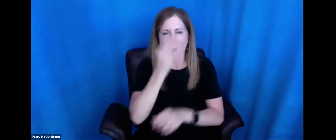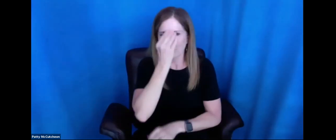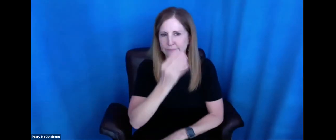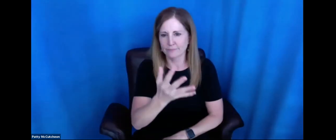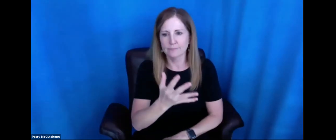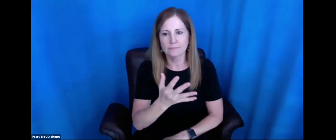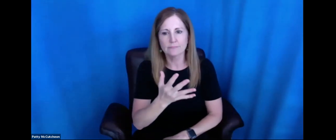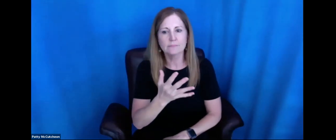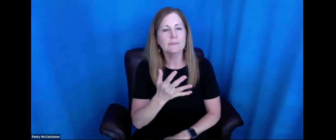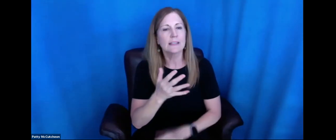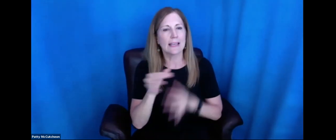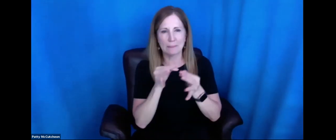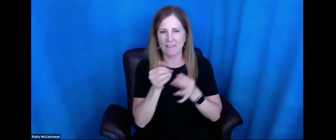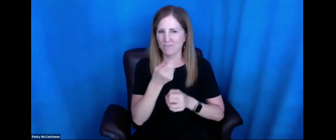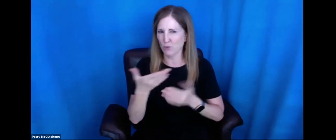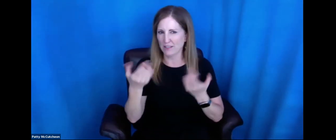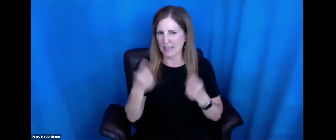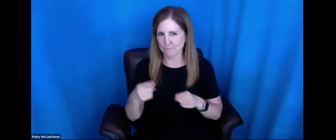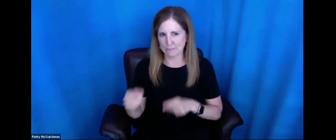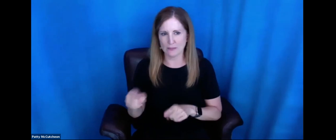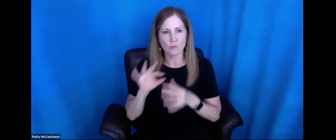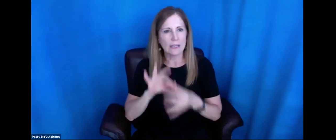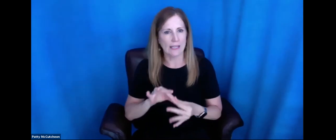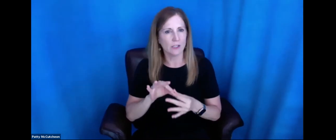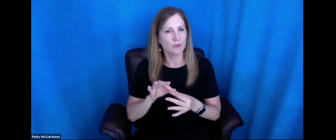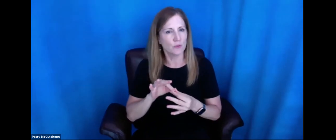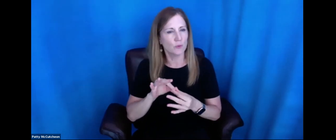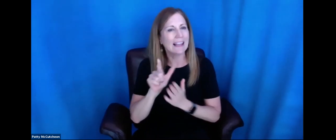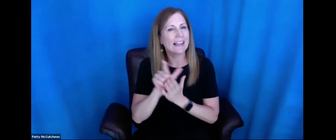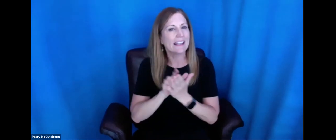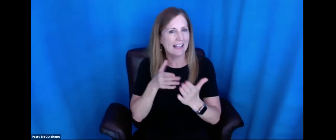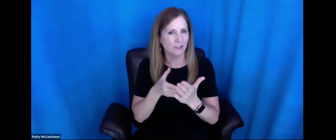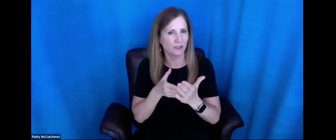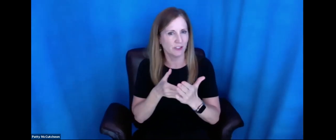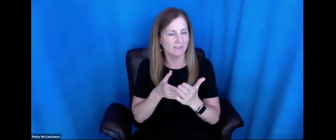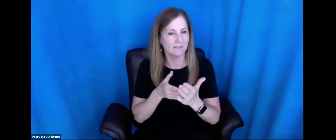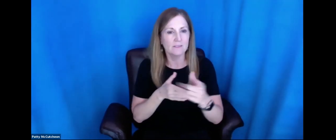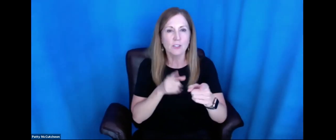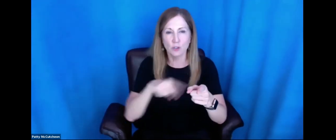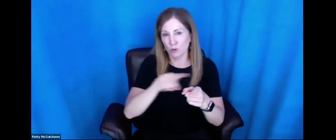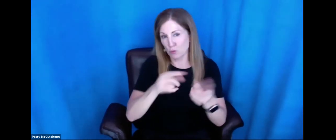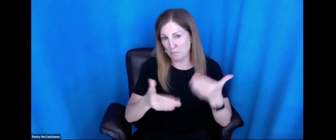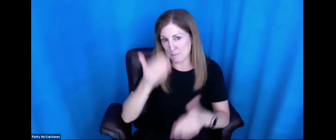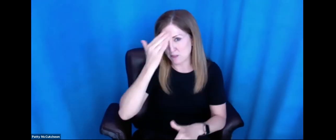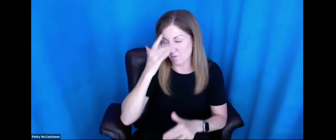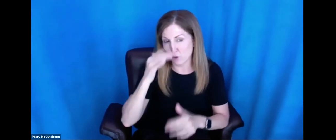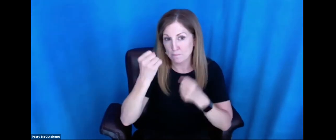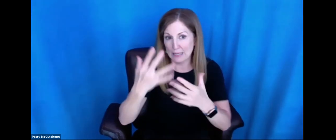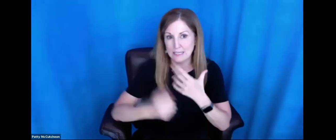litigation items which bear on voters with disabilities. You may know that for years, I and my office tried to